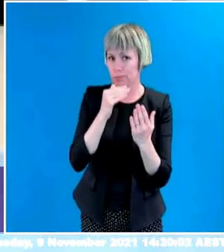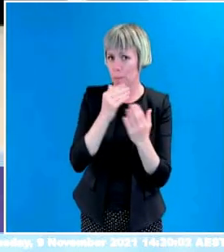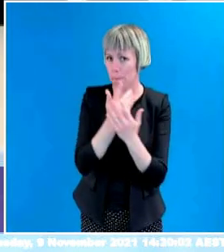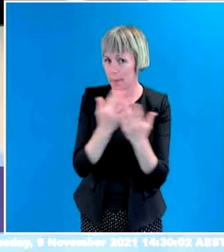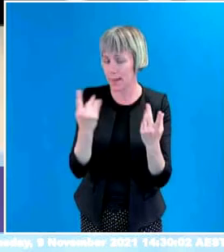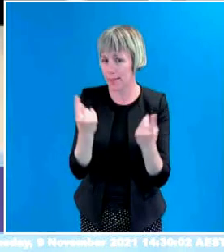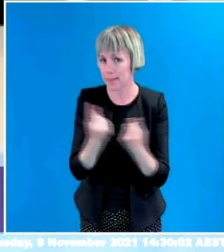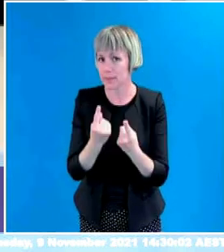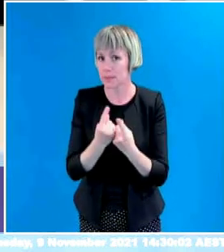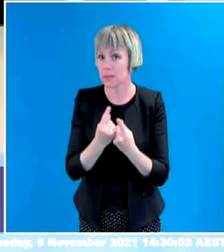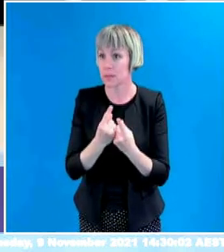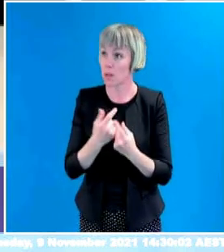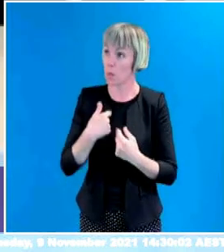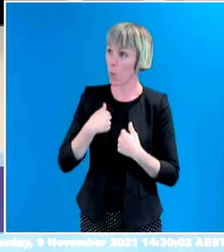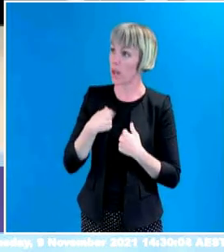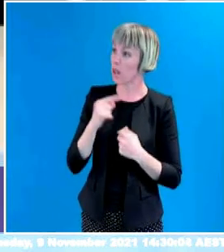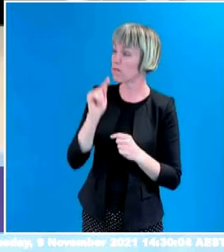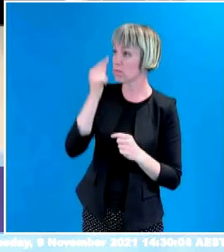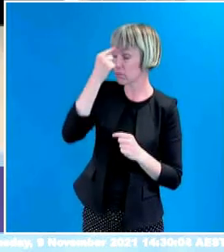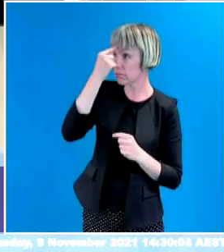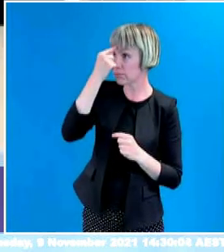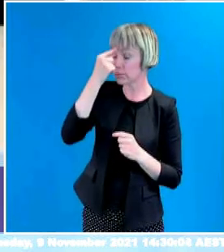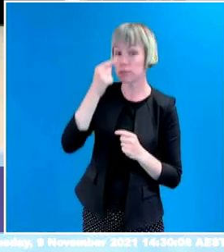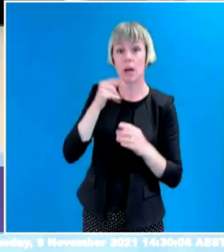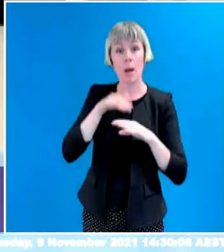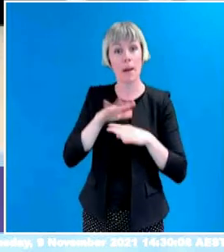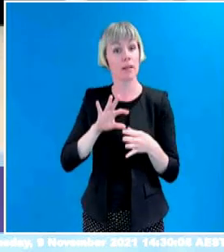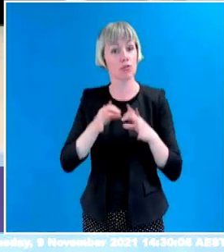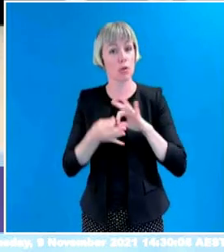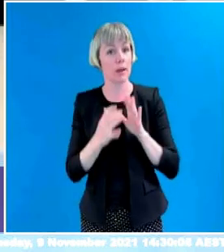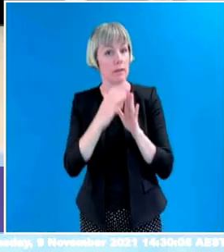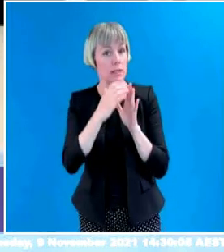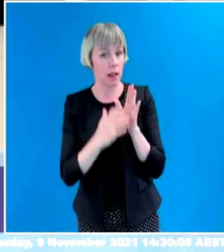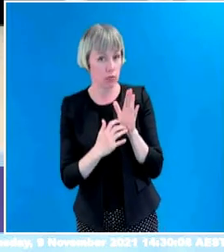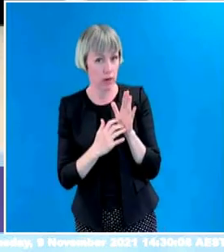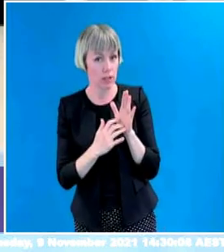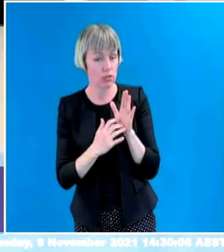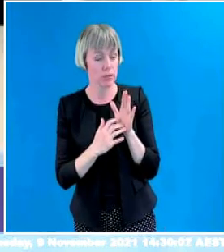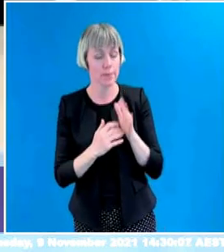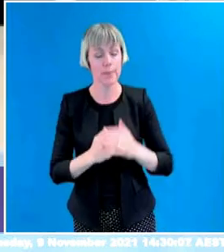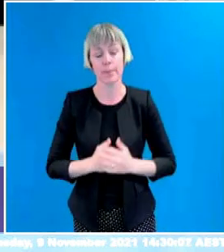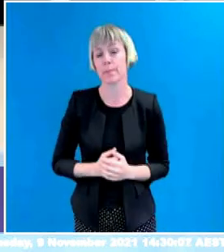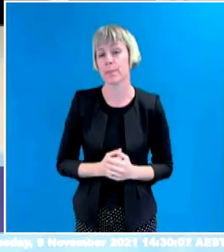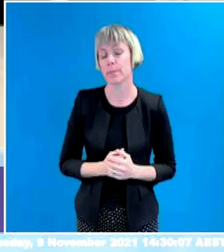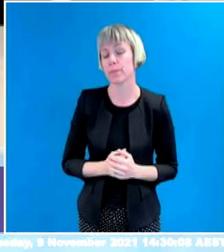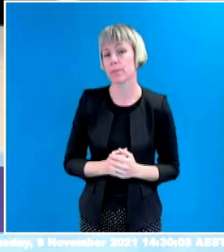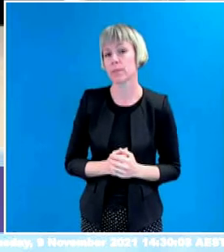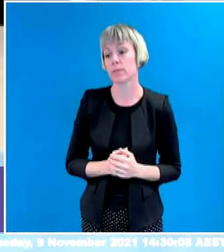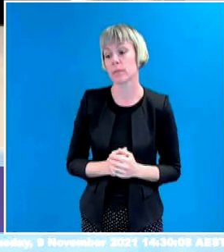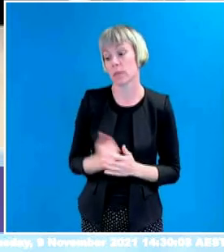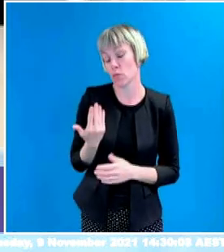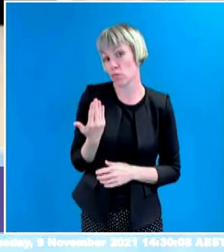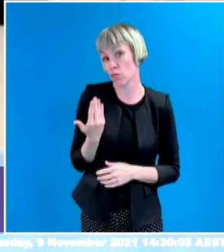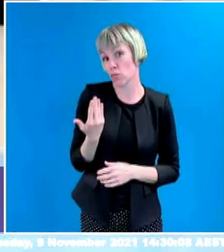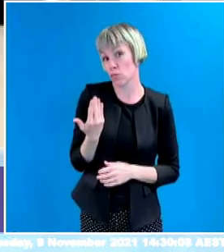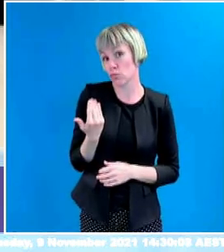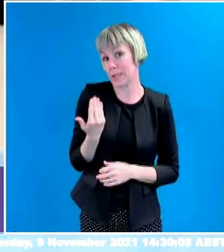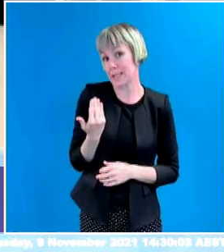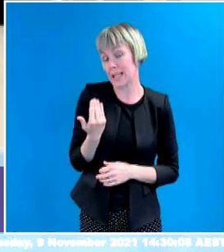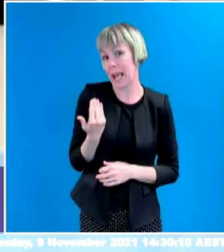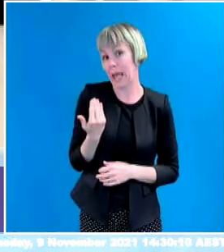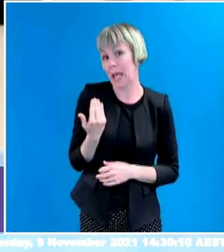For example, not so long ago we took away the reservation we had under CEDAW